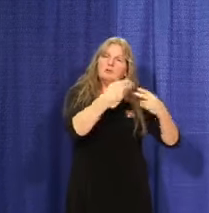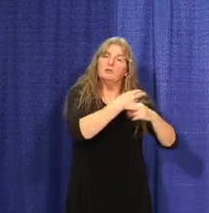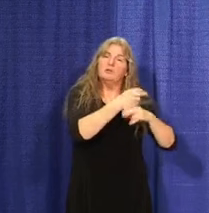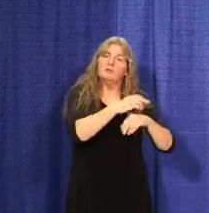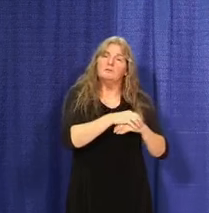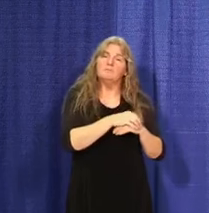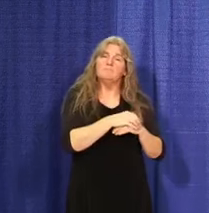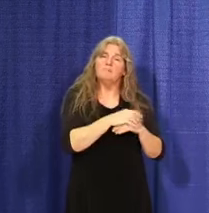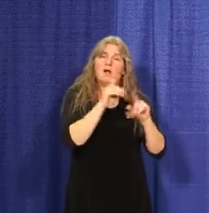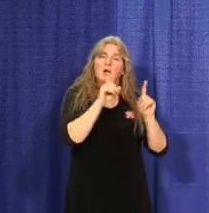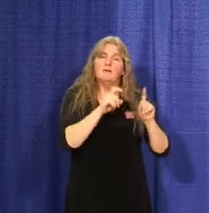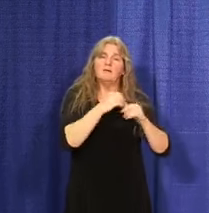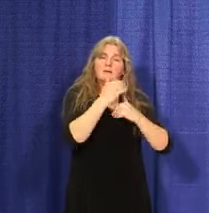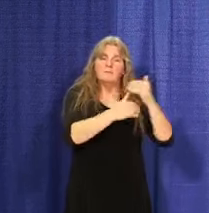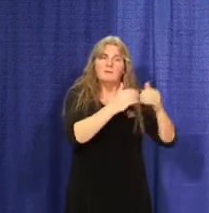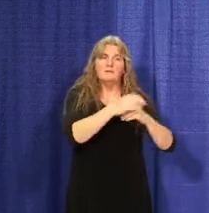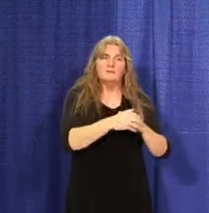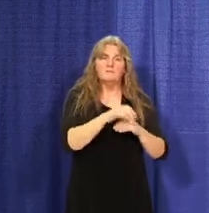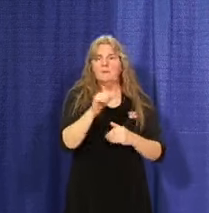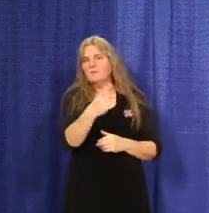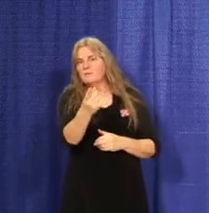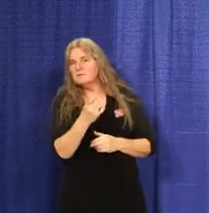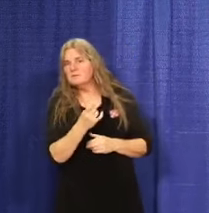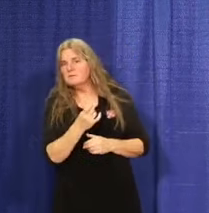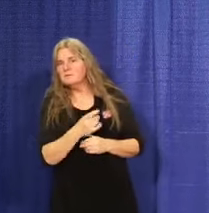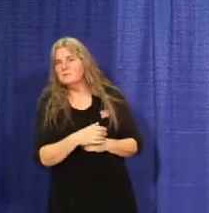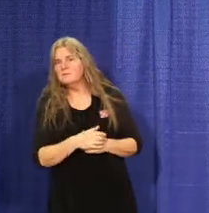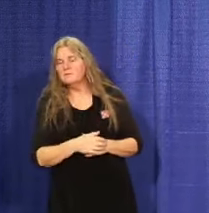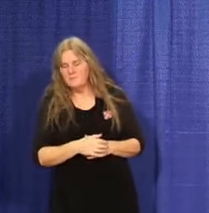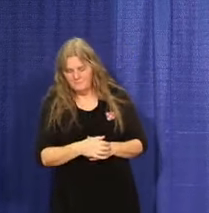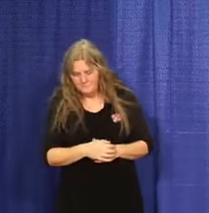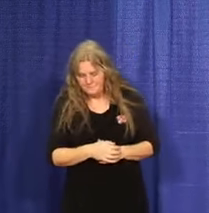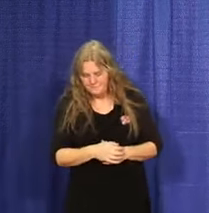Follow-up question? Reporter: No thank you.